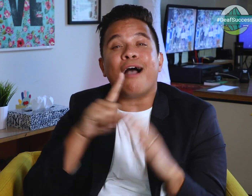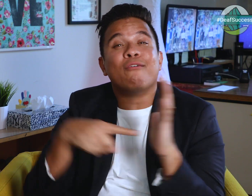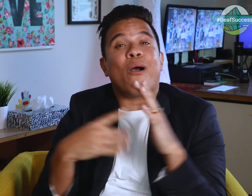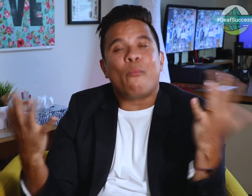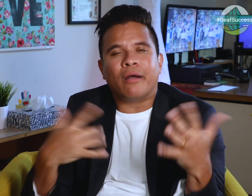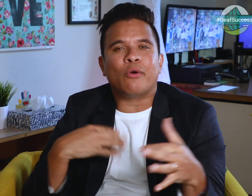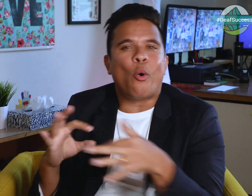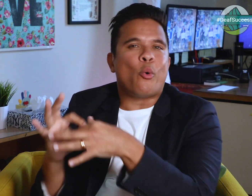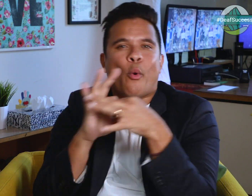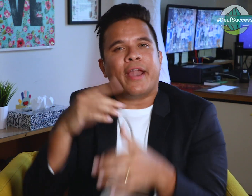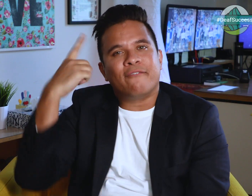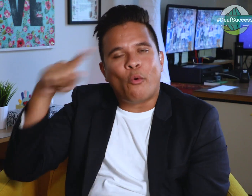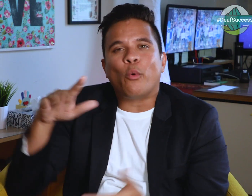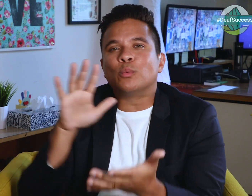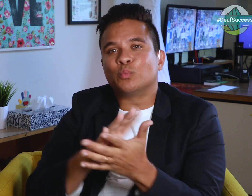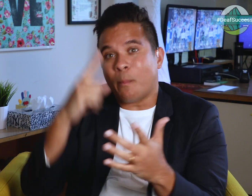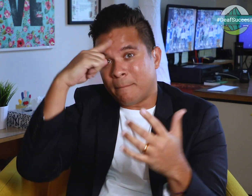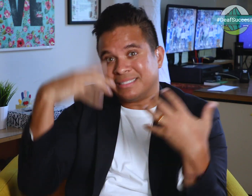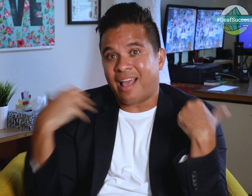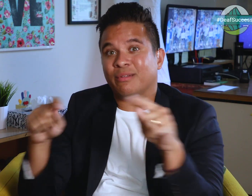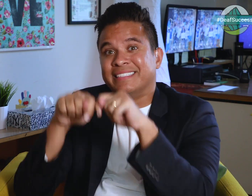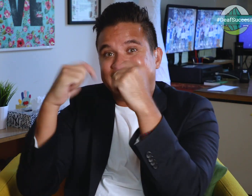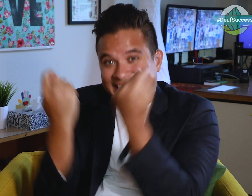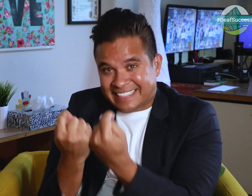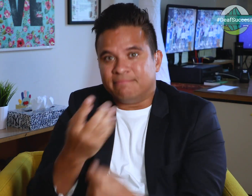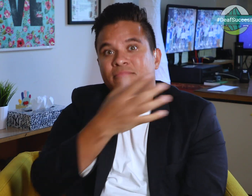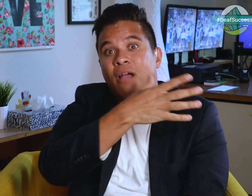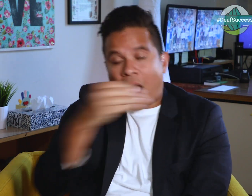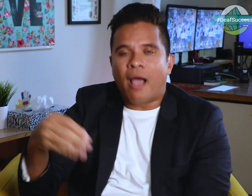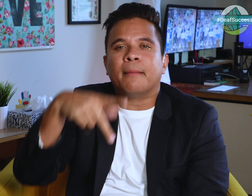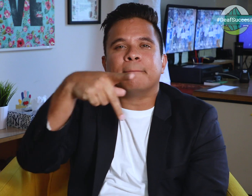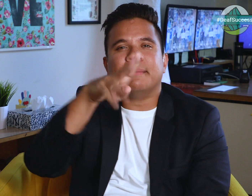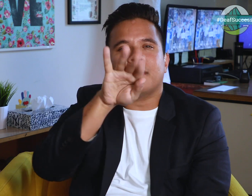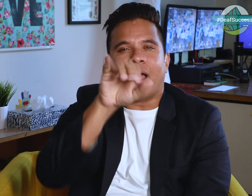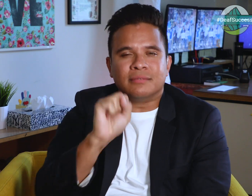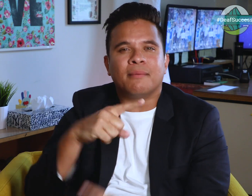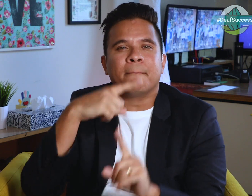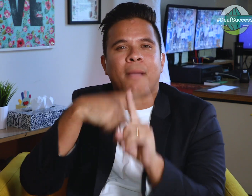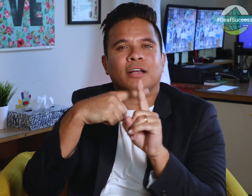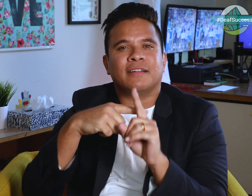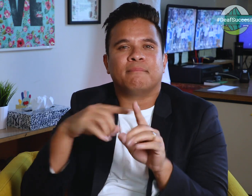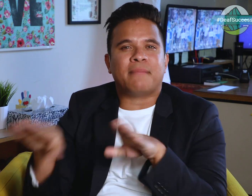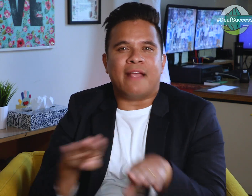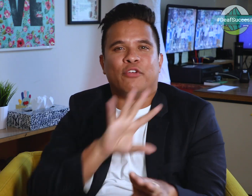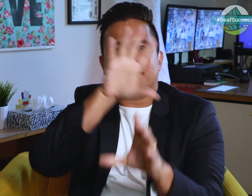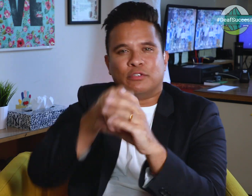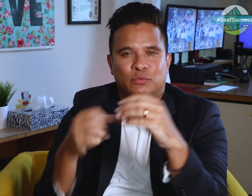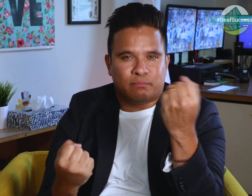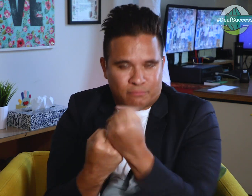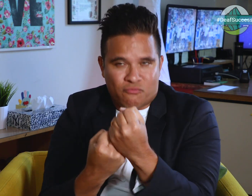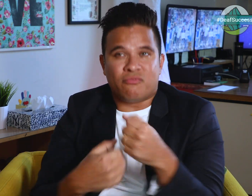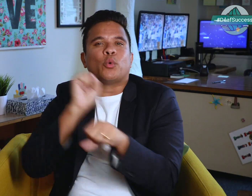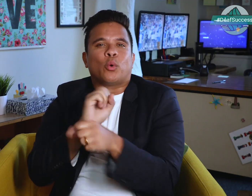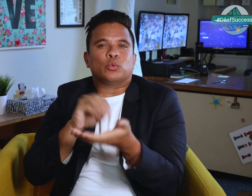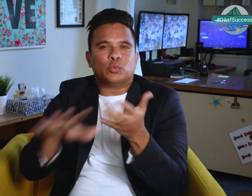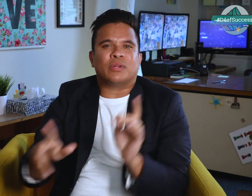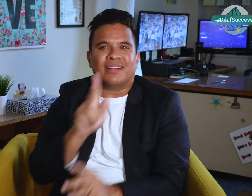I'm now the coordinator for the school mental health team and PBIS or Positive Behavior Intervention and Support.